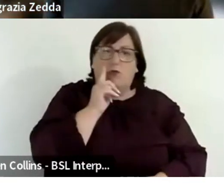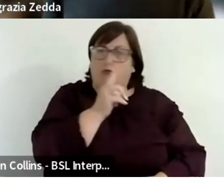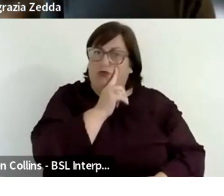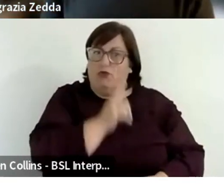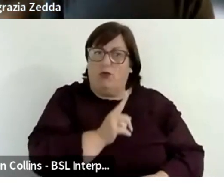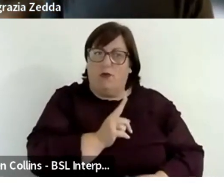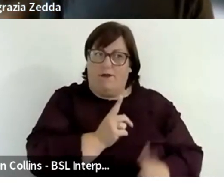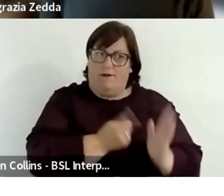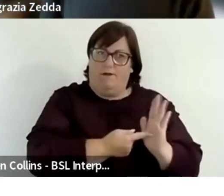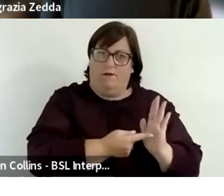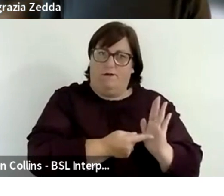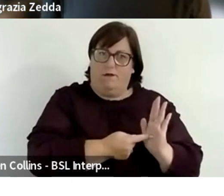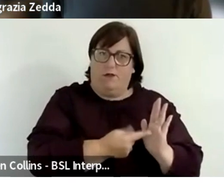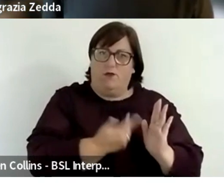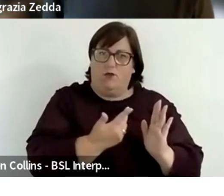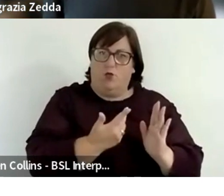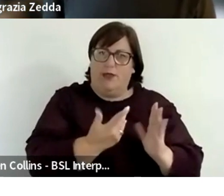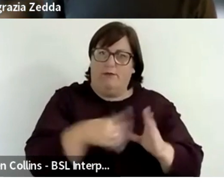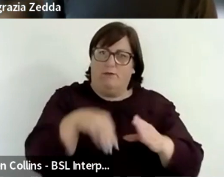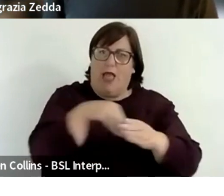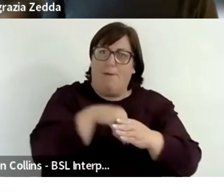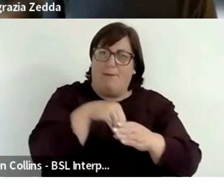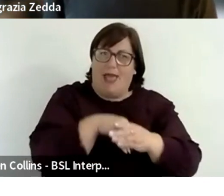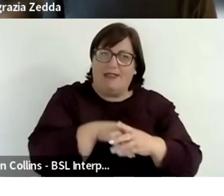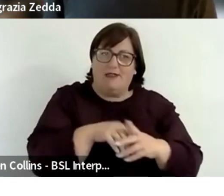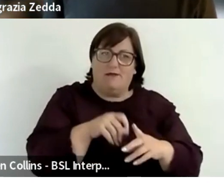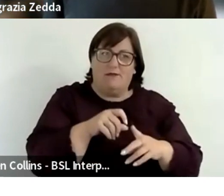Finally we offer development opportunities for all employees.